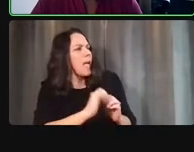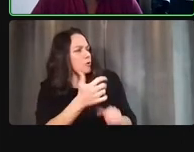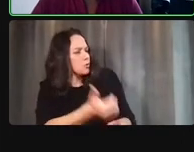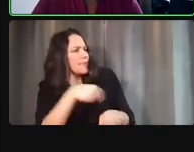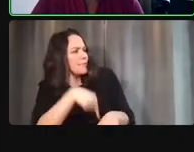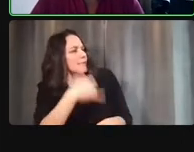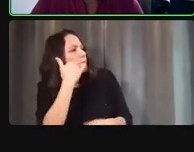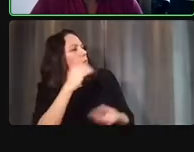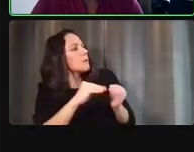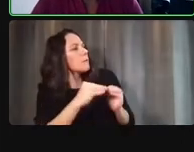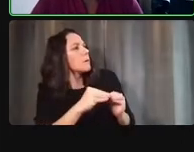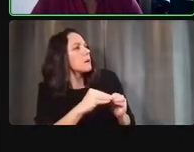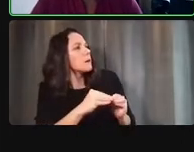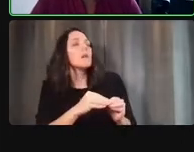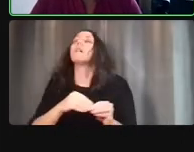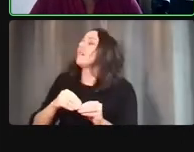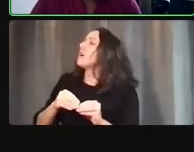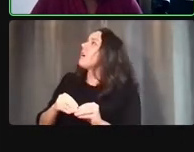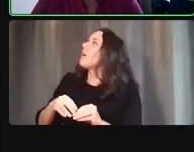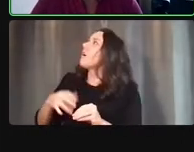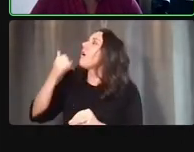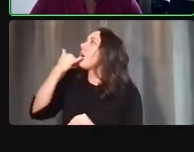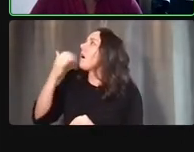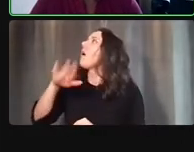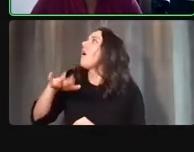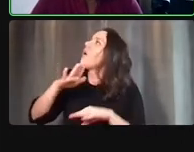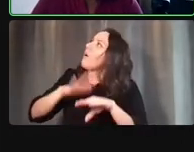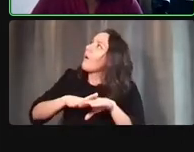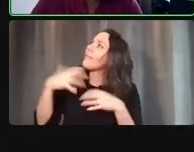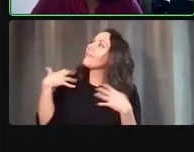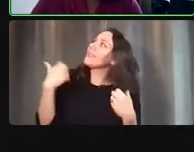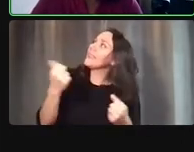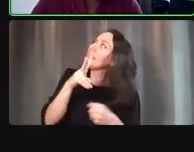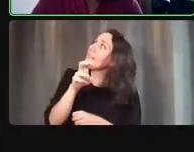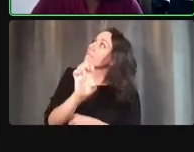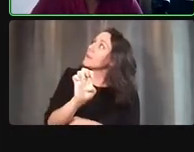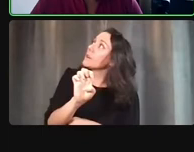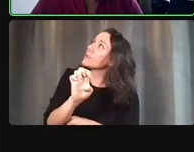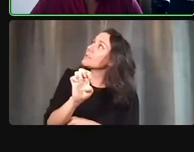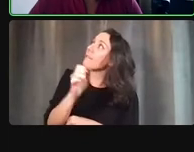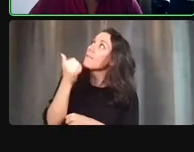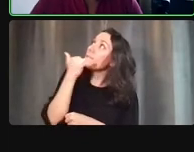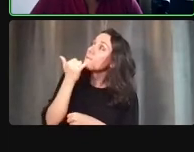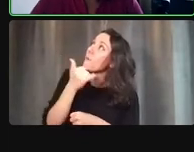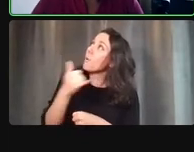And the person said on the Healing Voice online. So initially they thought, hey, they were delusional.